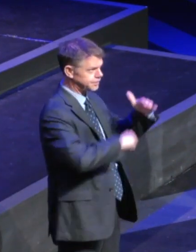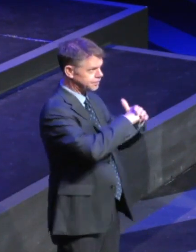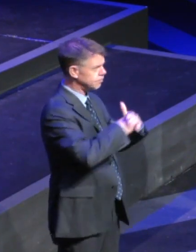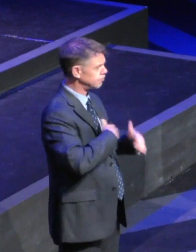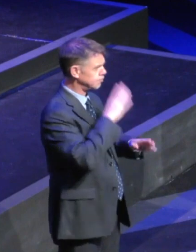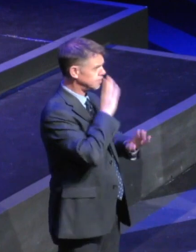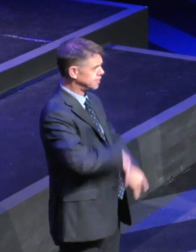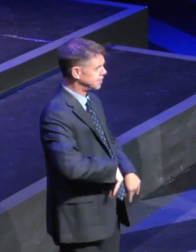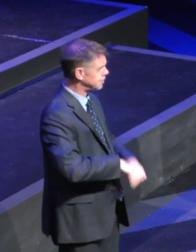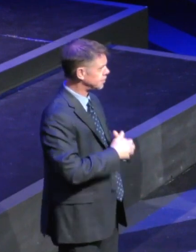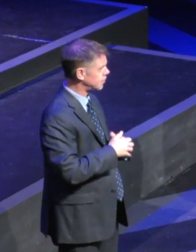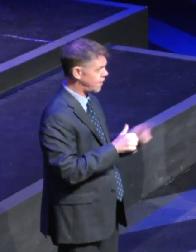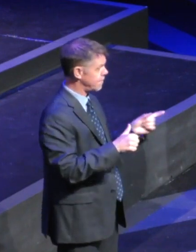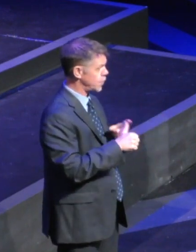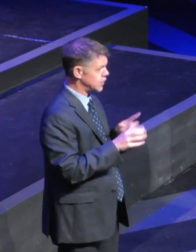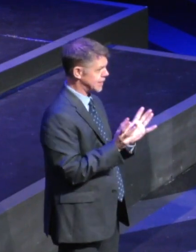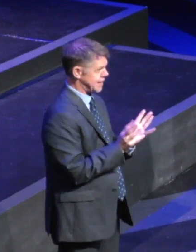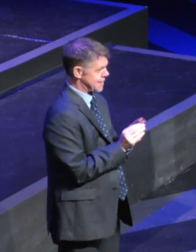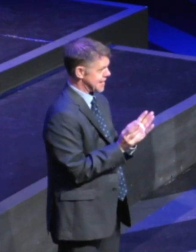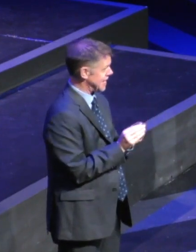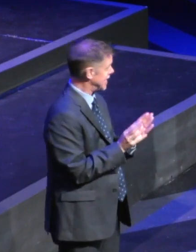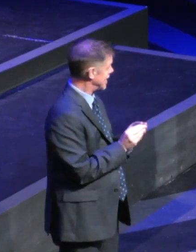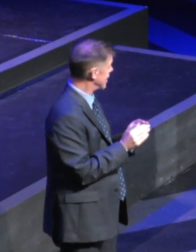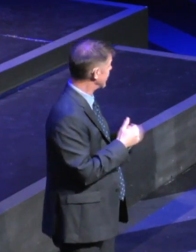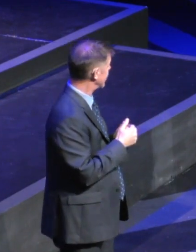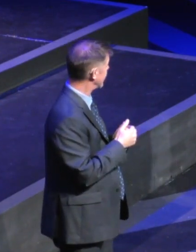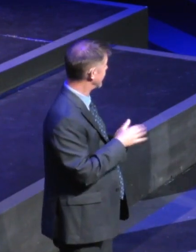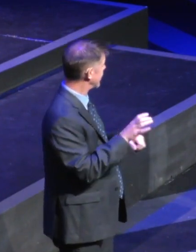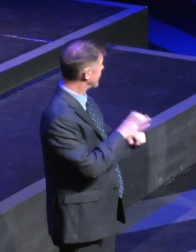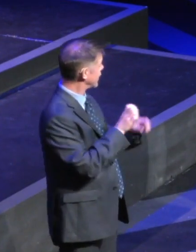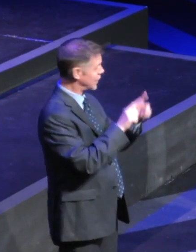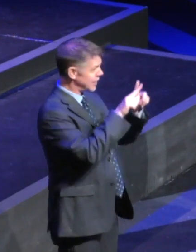we had our first meeting we were on a computer screen they thought everything was fine until